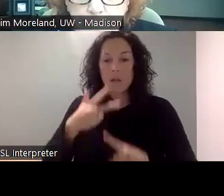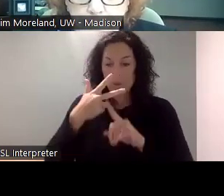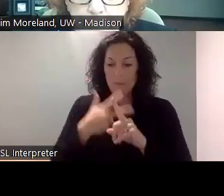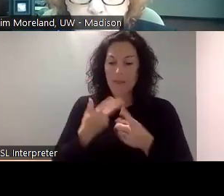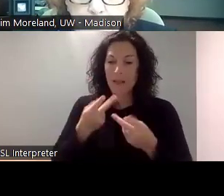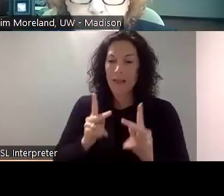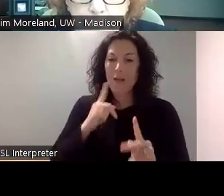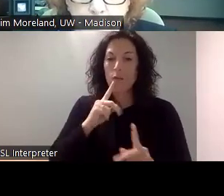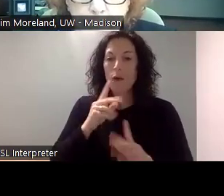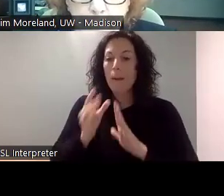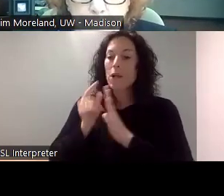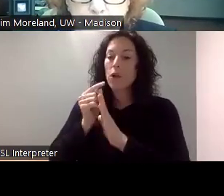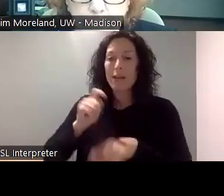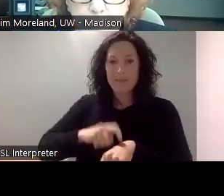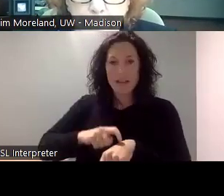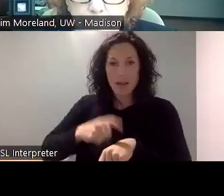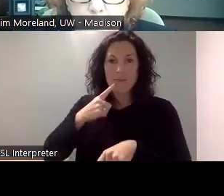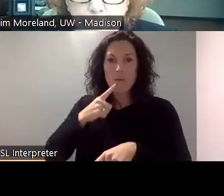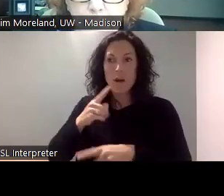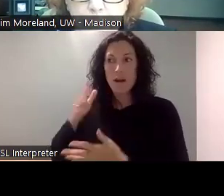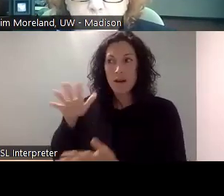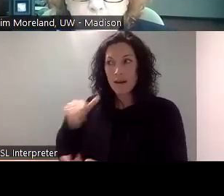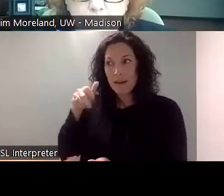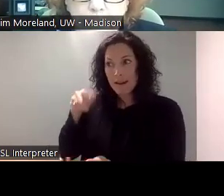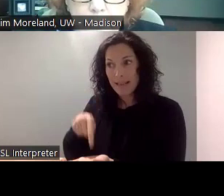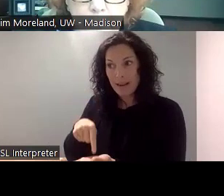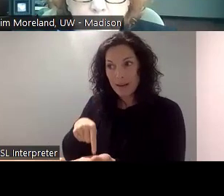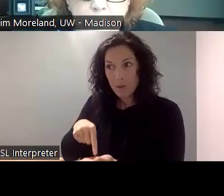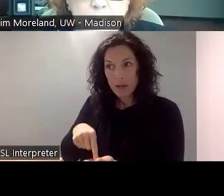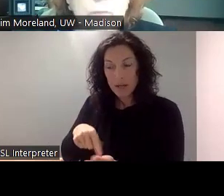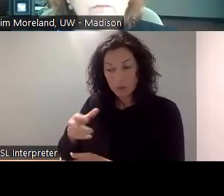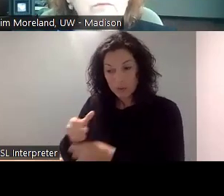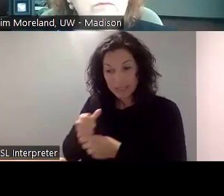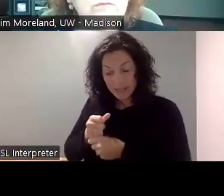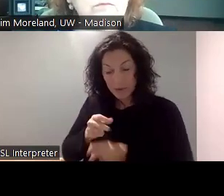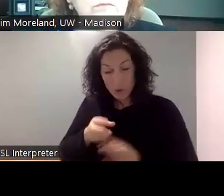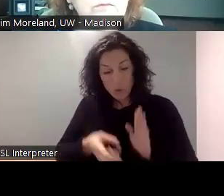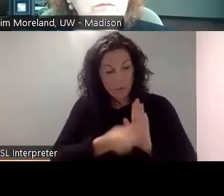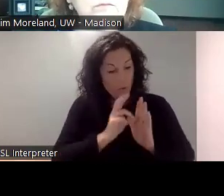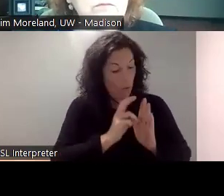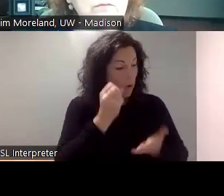to invoices received, reviewed, approved and paid,